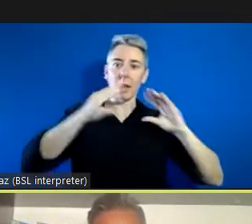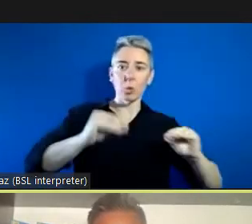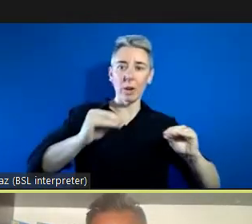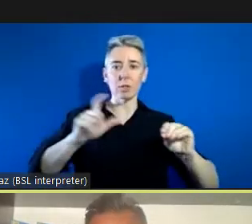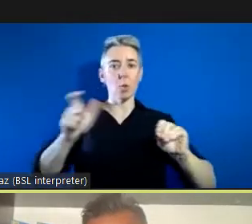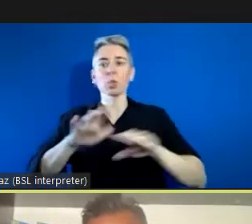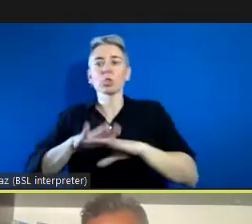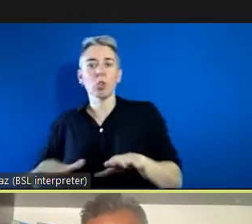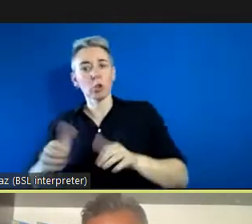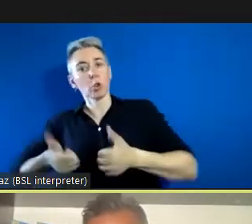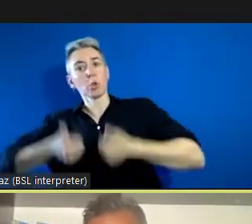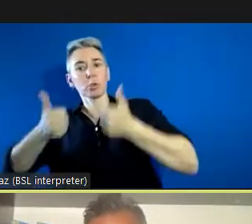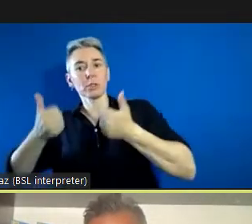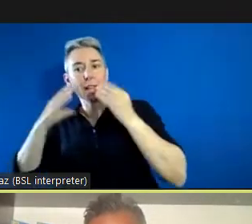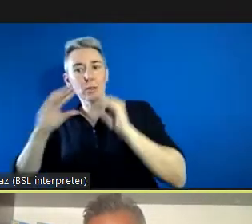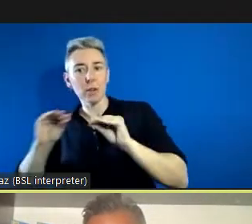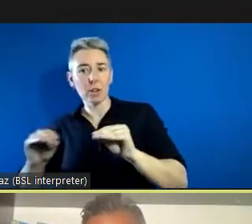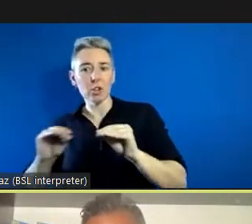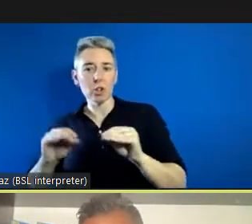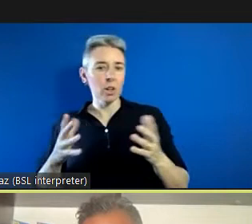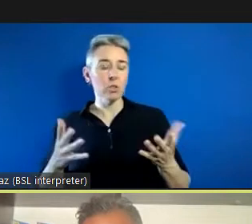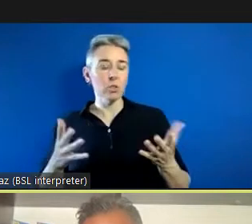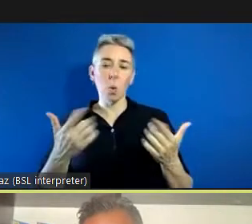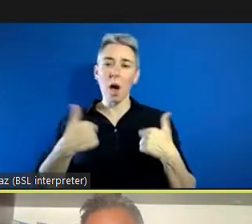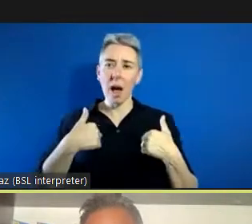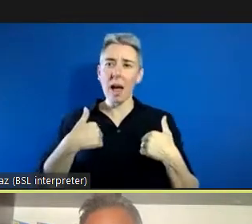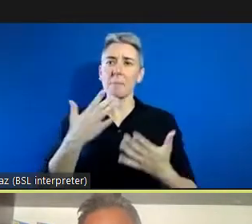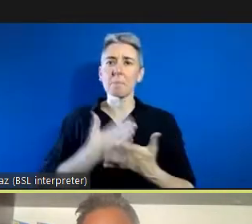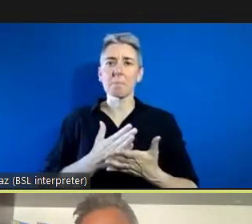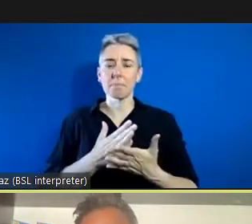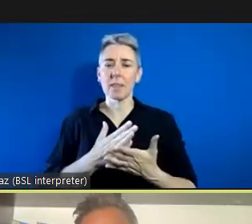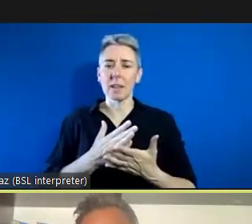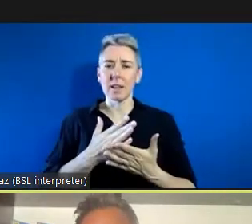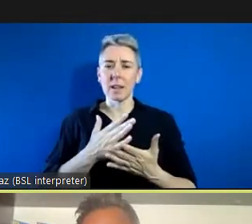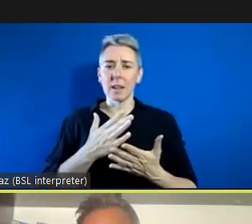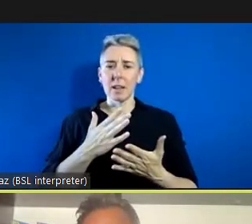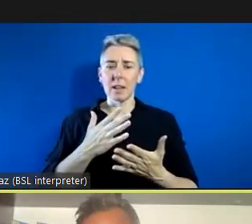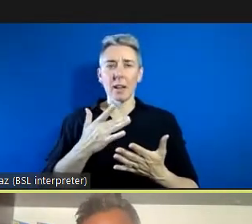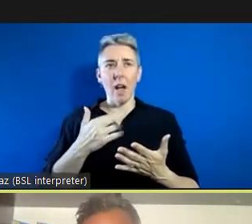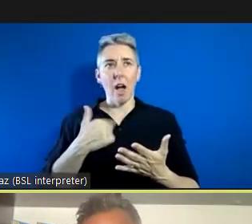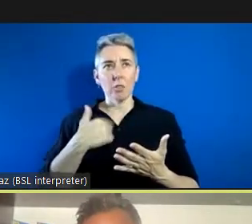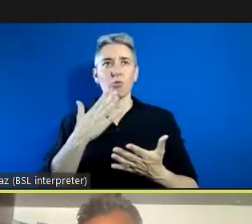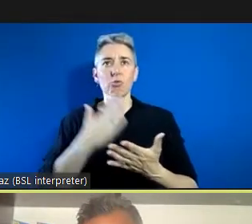what are the terms that can be done and I truly once said it before and I truly believe it. The